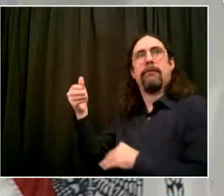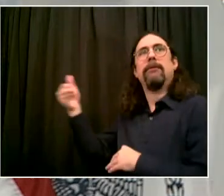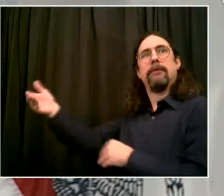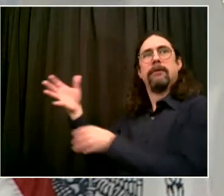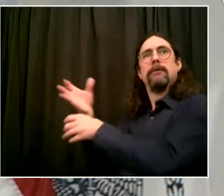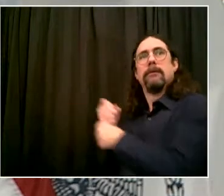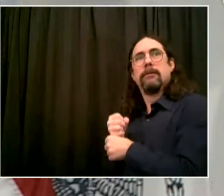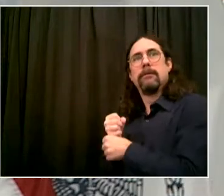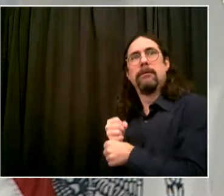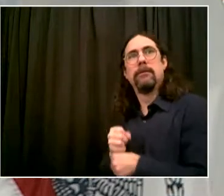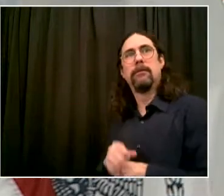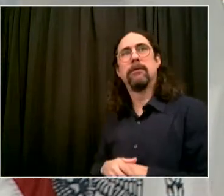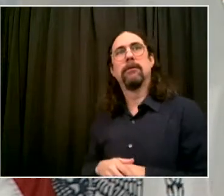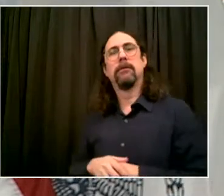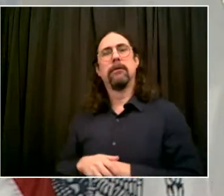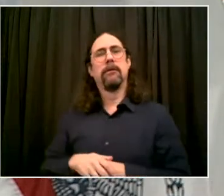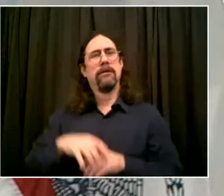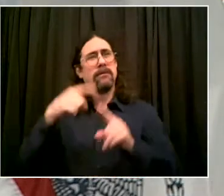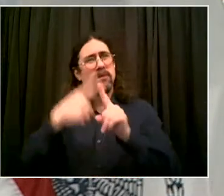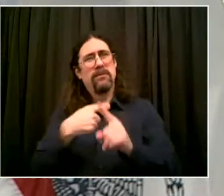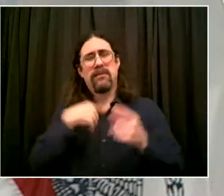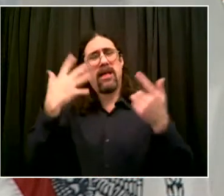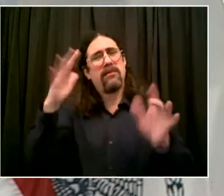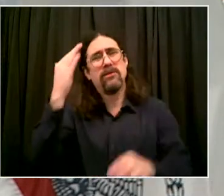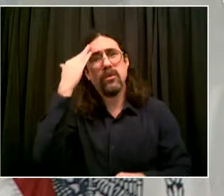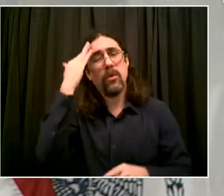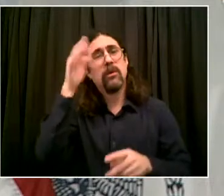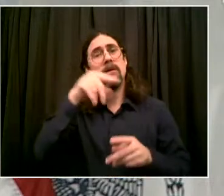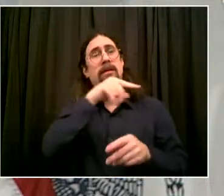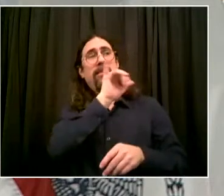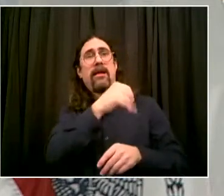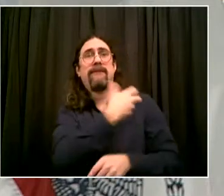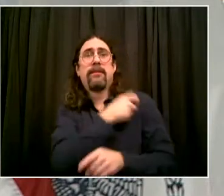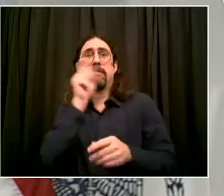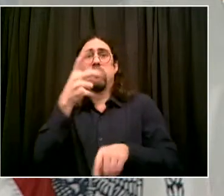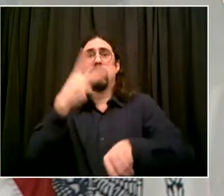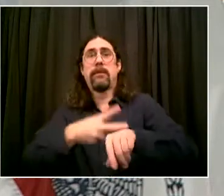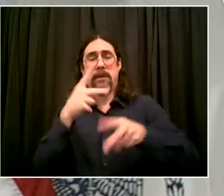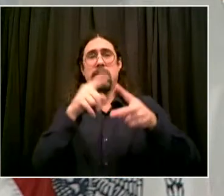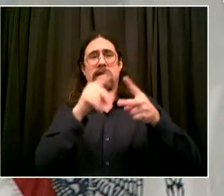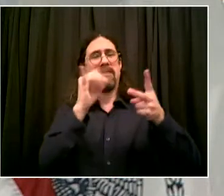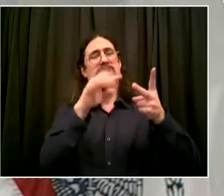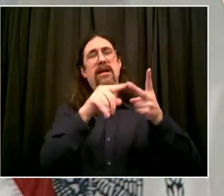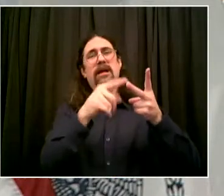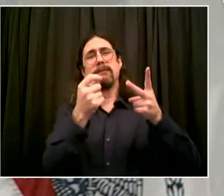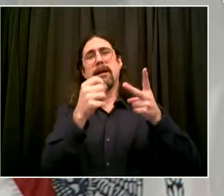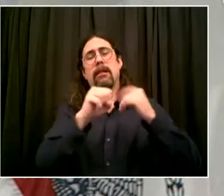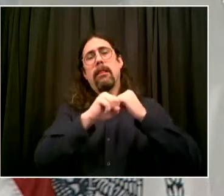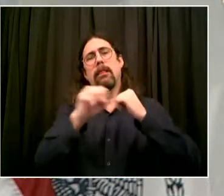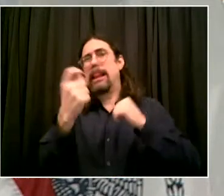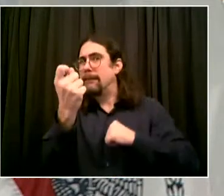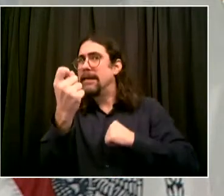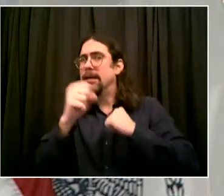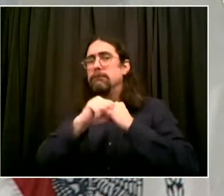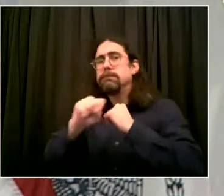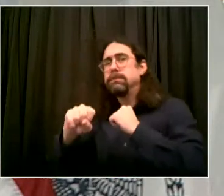THAT SECOND DODOE.S